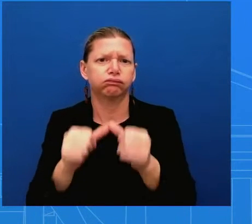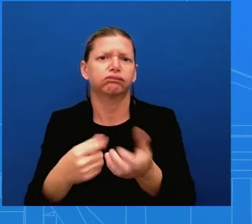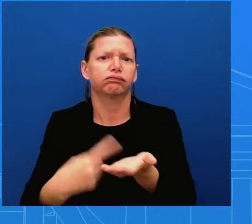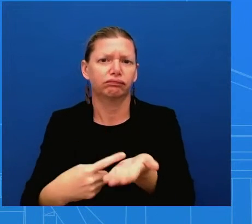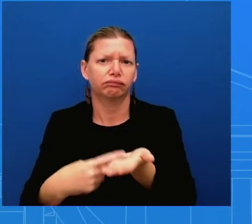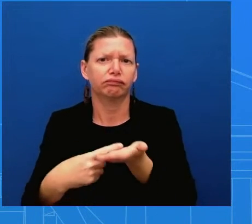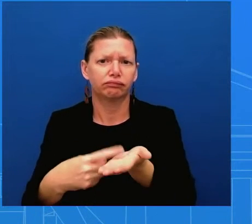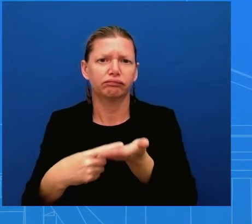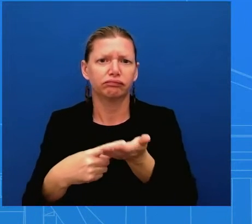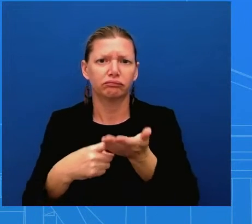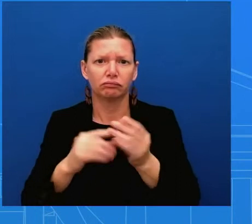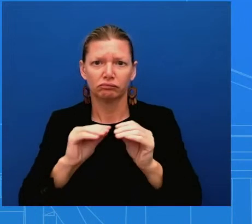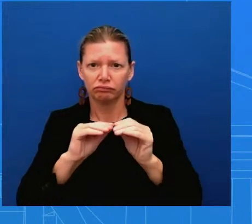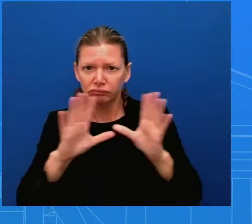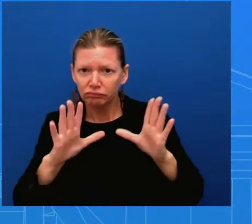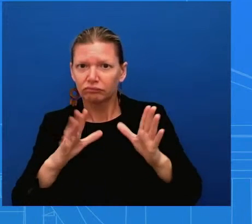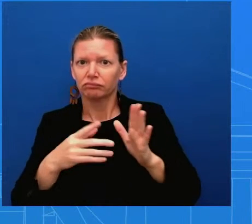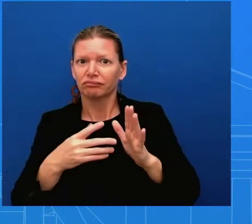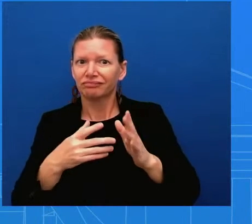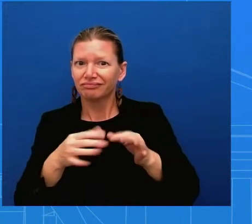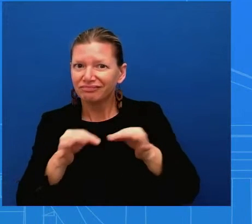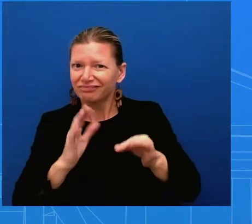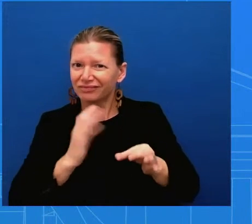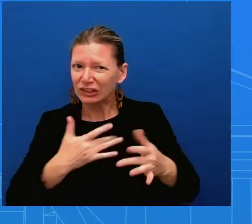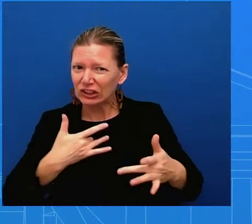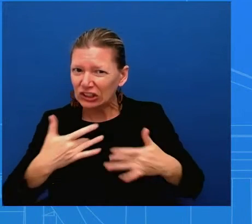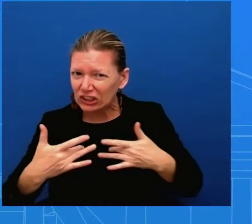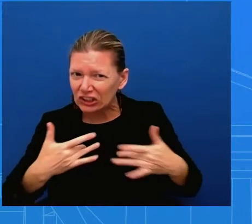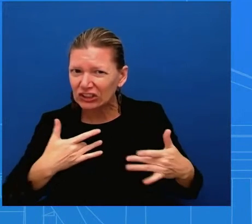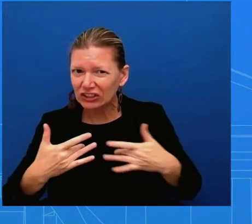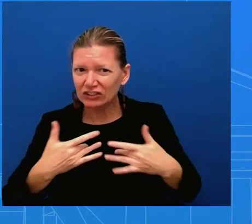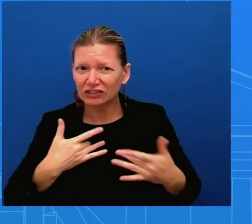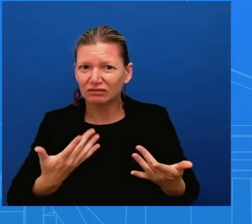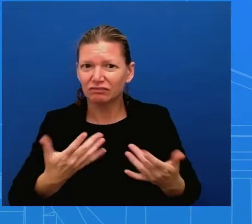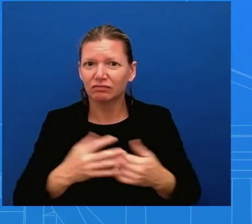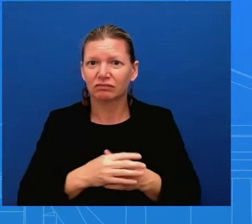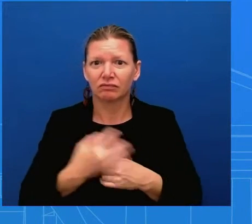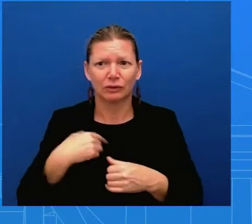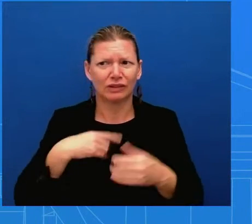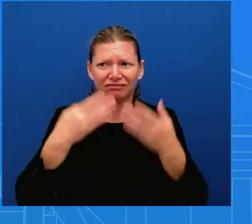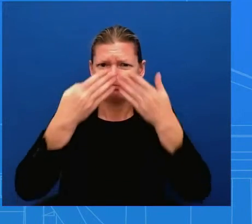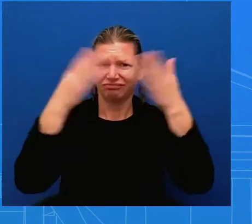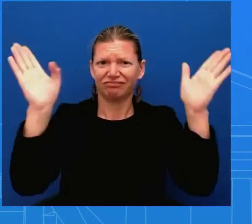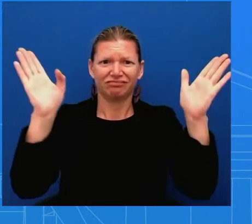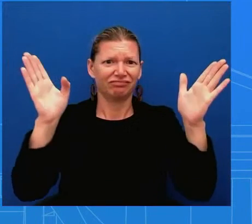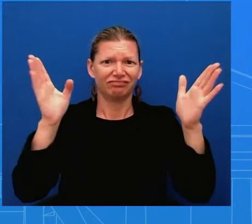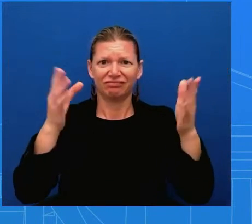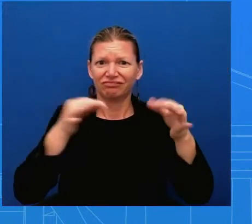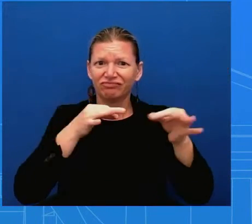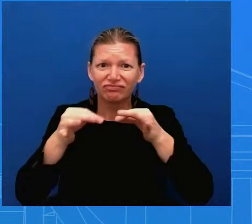as we've been publicly as also privately. And so, those conversations continue. And that's why the President has been very clear.